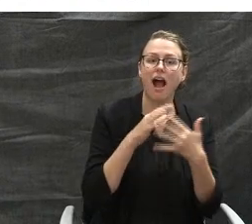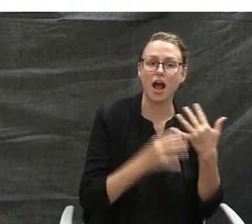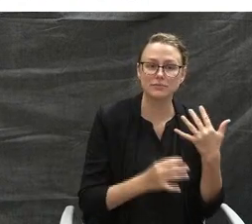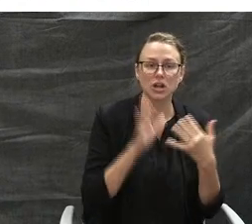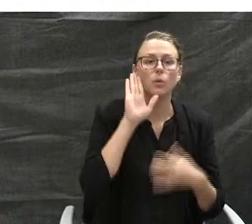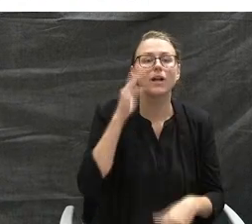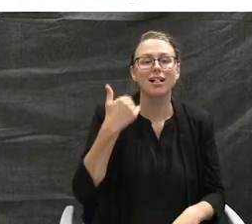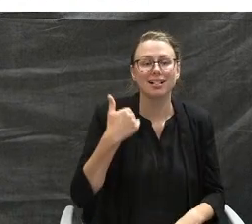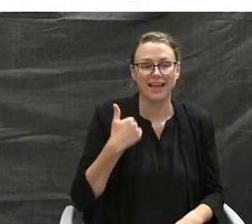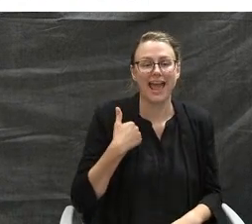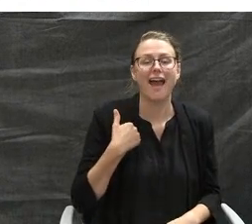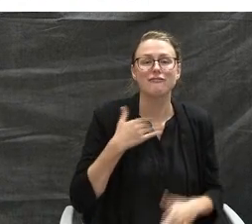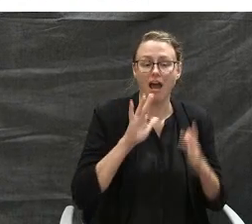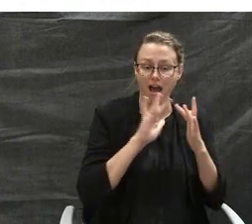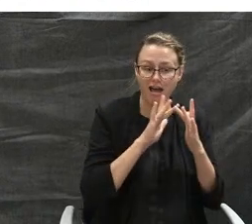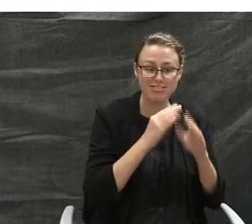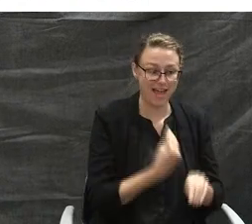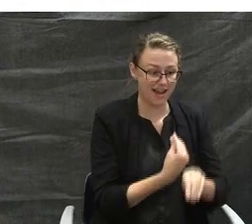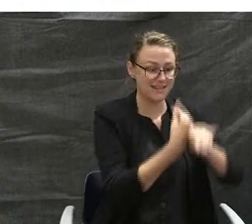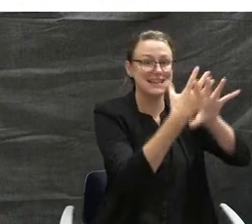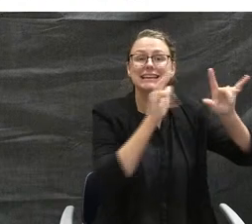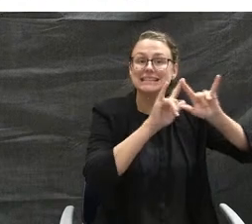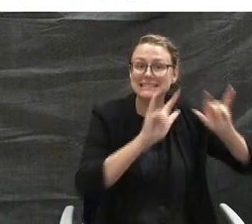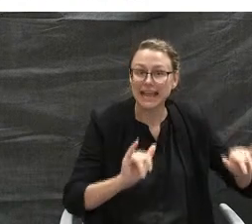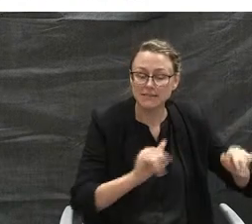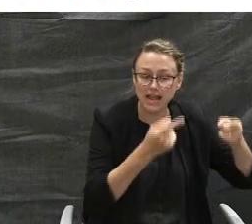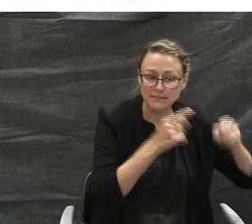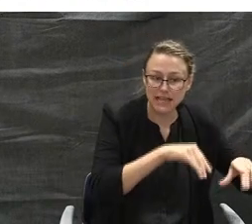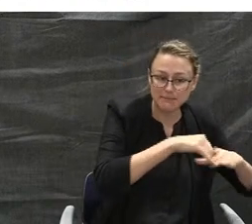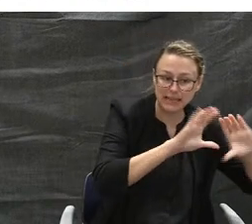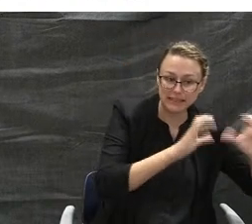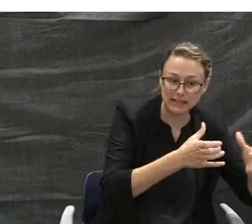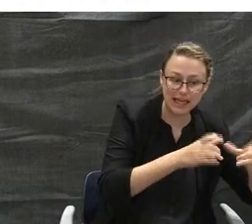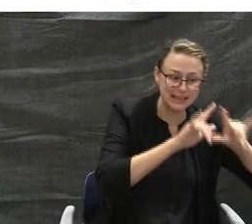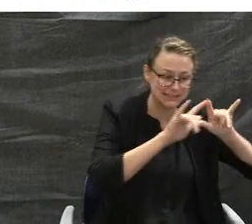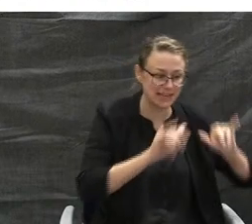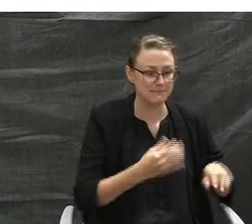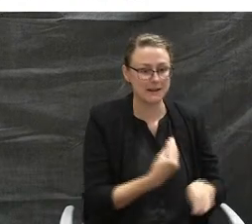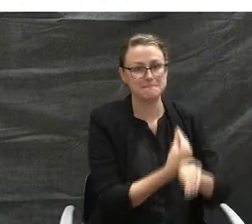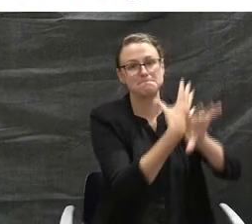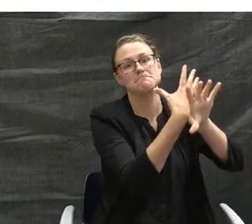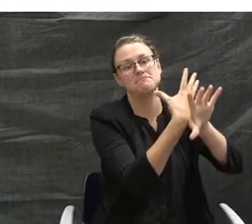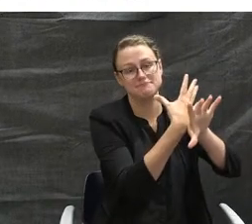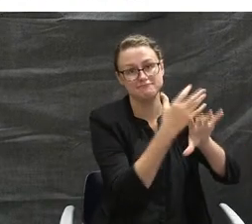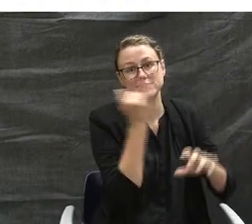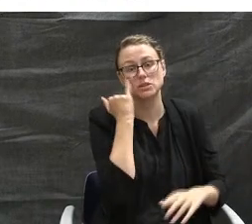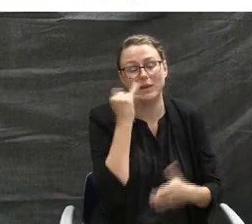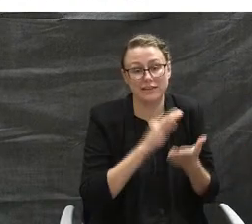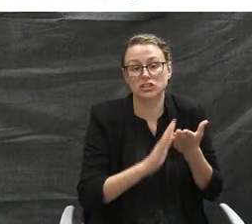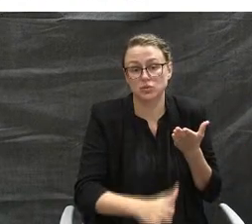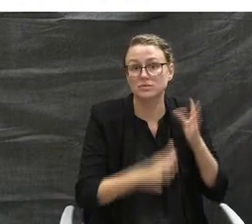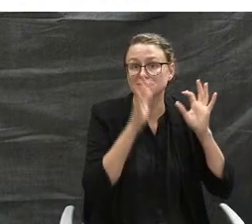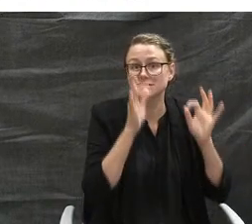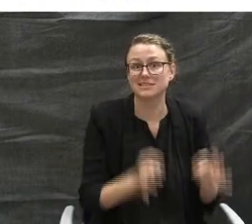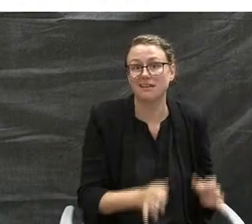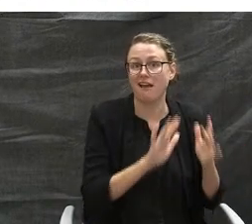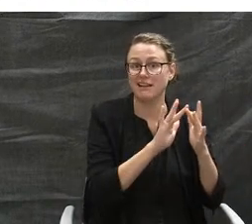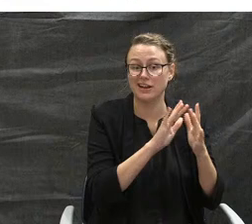synchronous option with online instruction supporting available for students who select the elearning option in